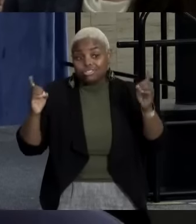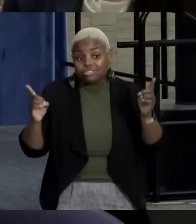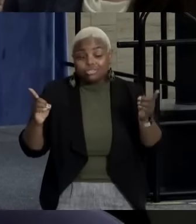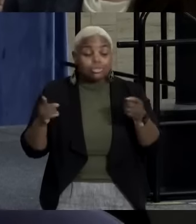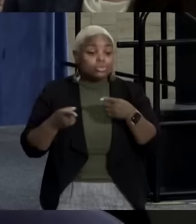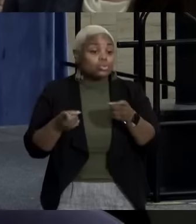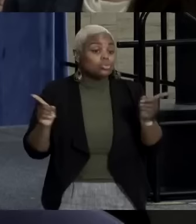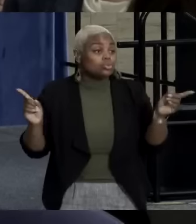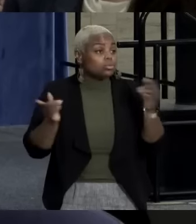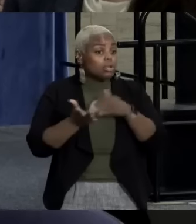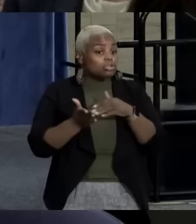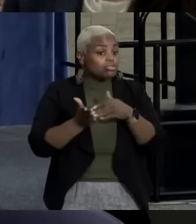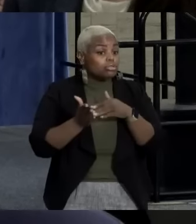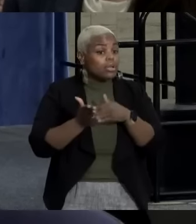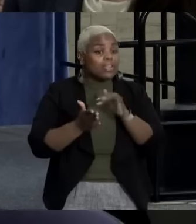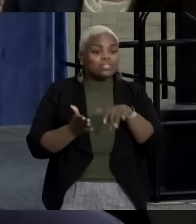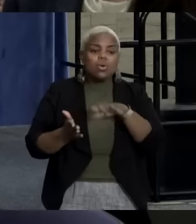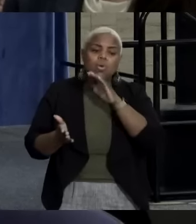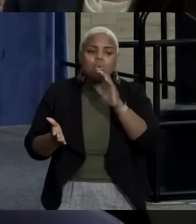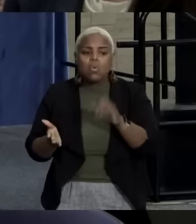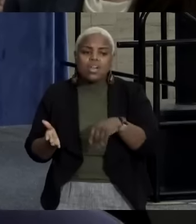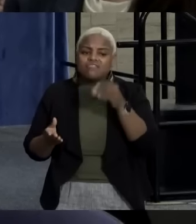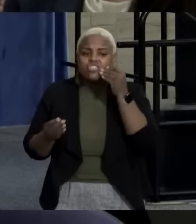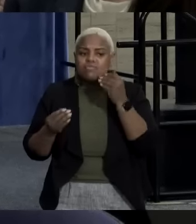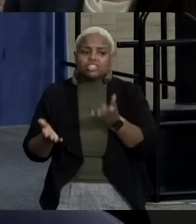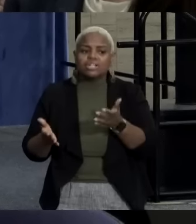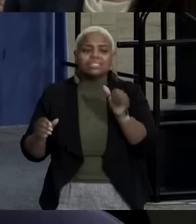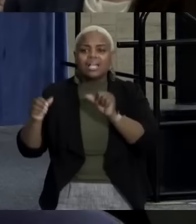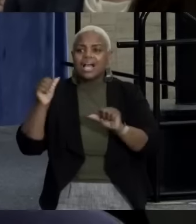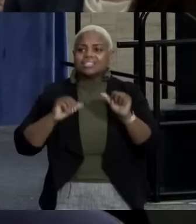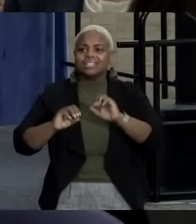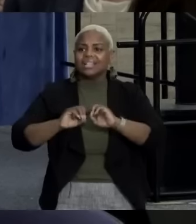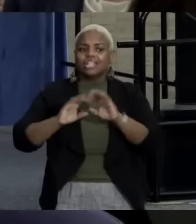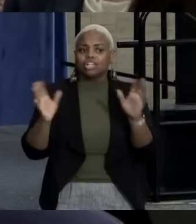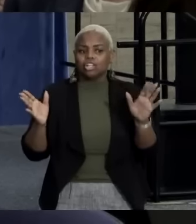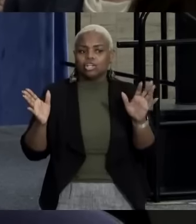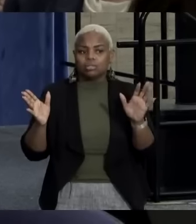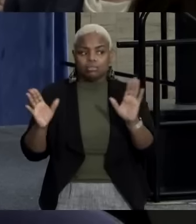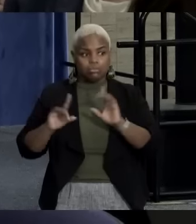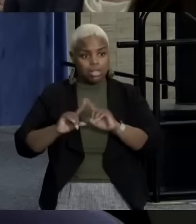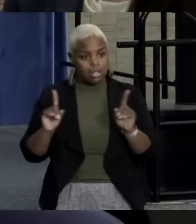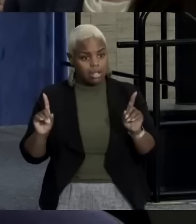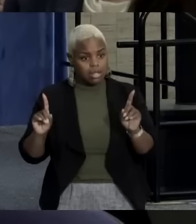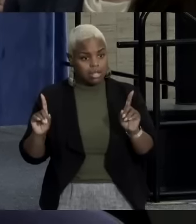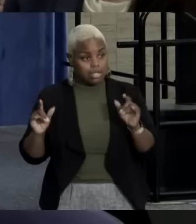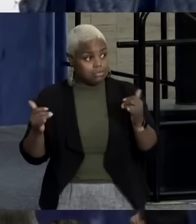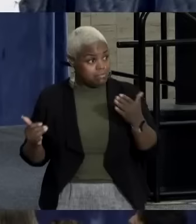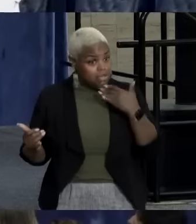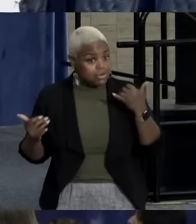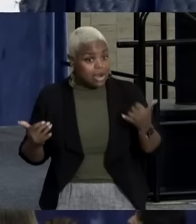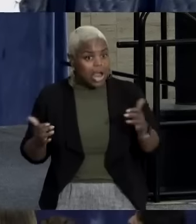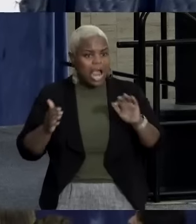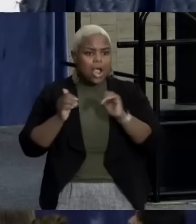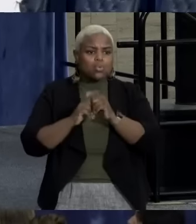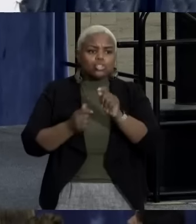away from the dogma, even though the science has been clear for, as you stated, many years now?